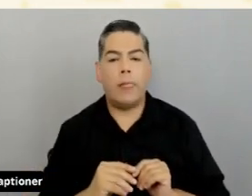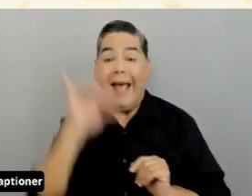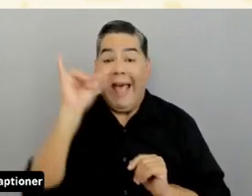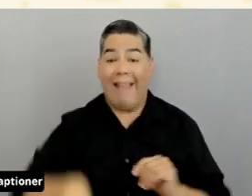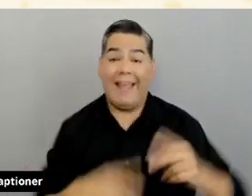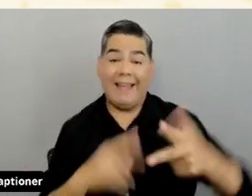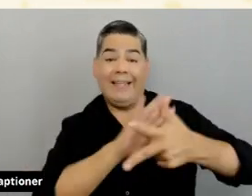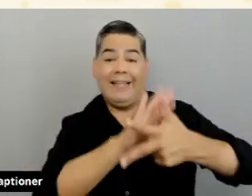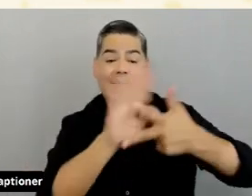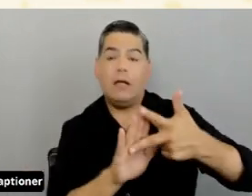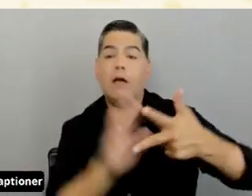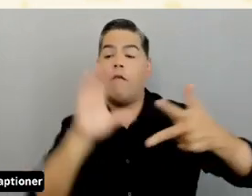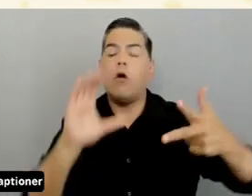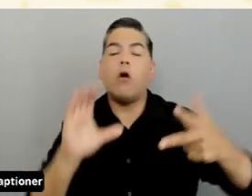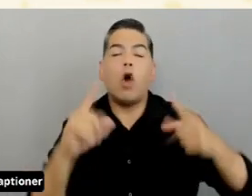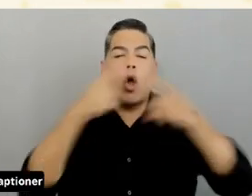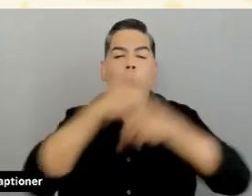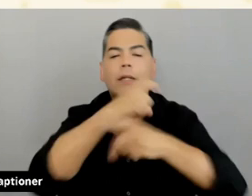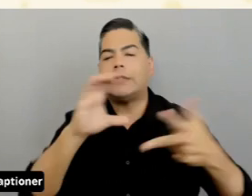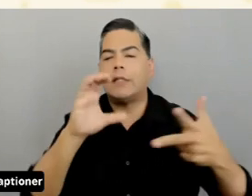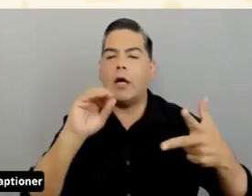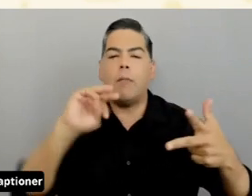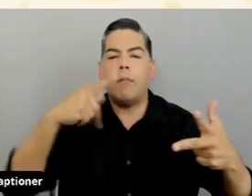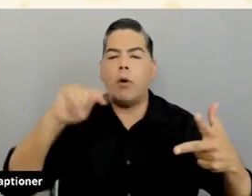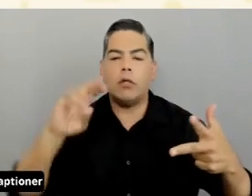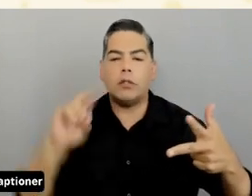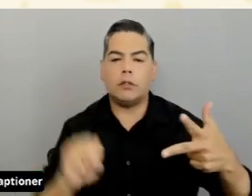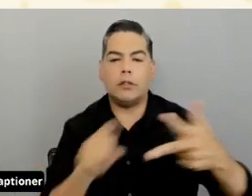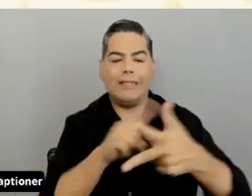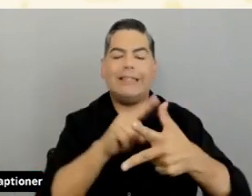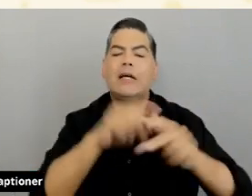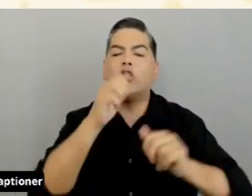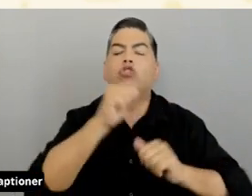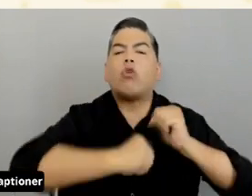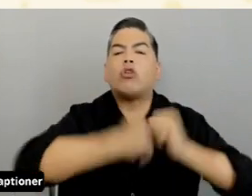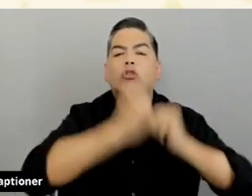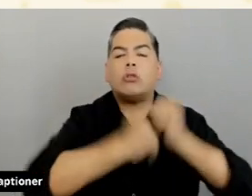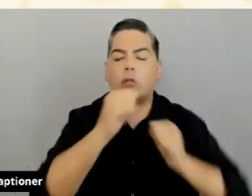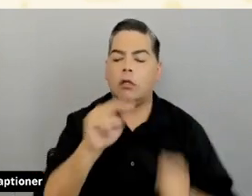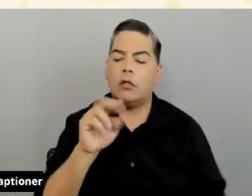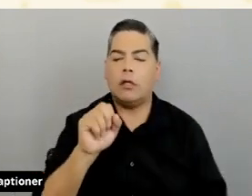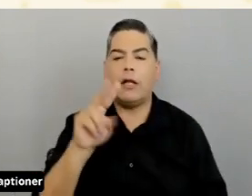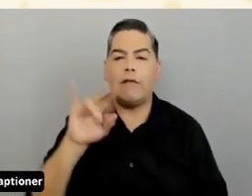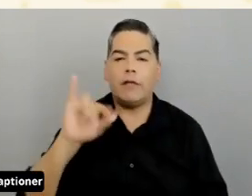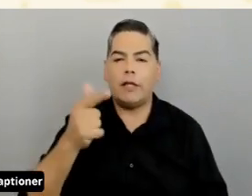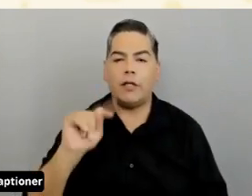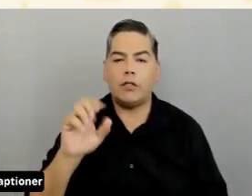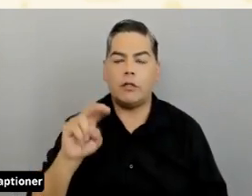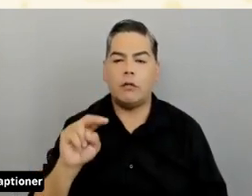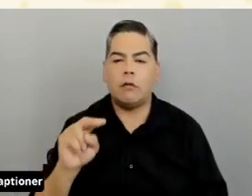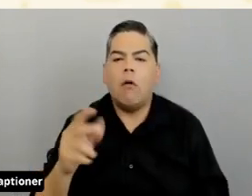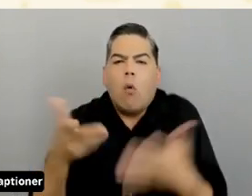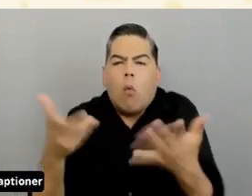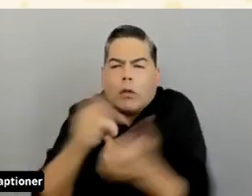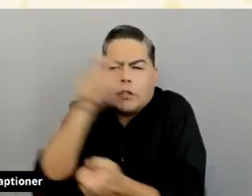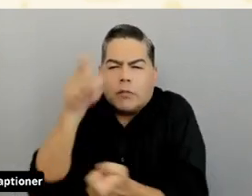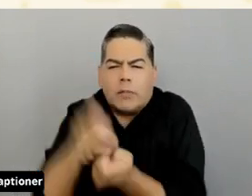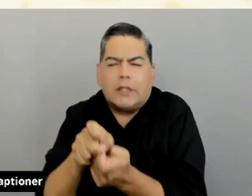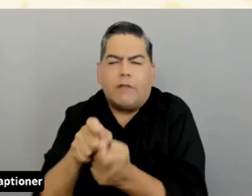when you are creating visualizations, a structural navigation. What will be the specific structure of your visualization?